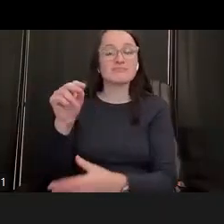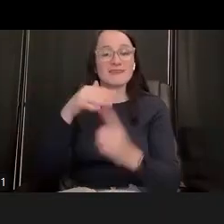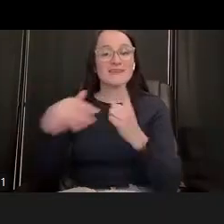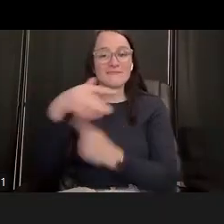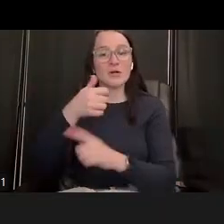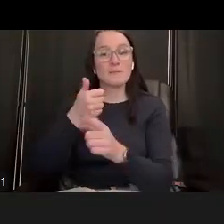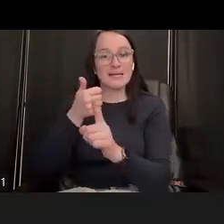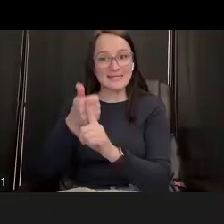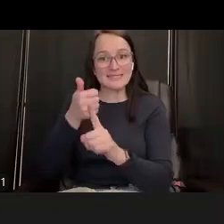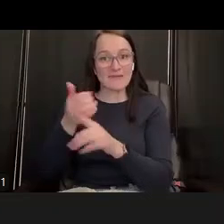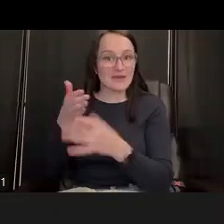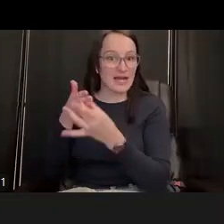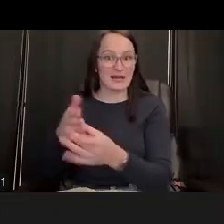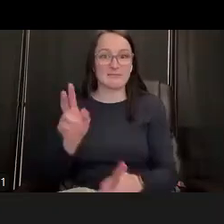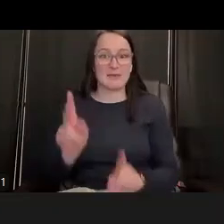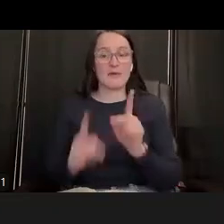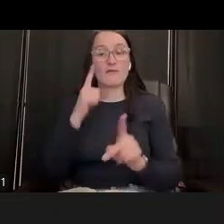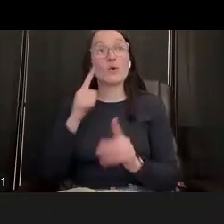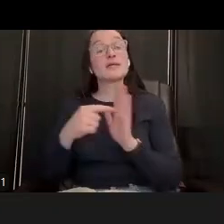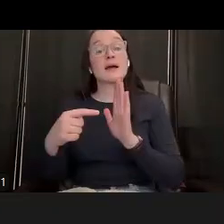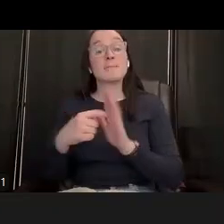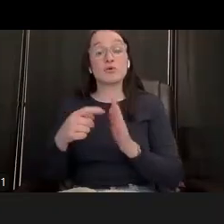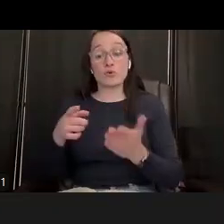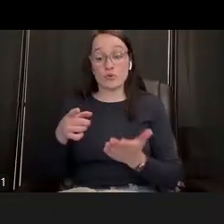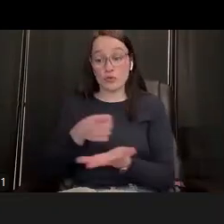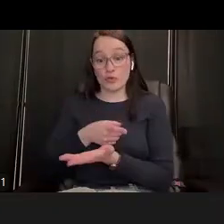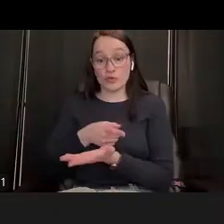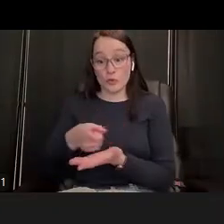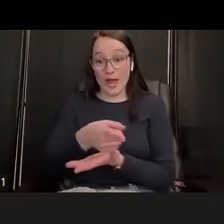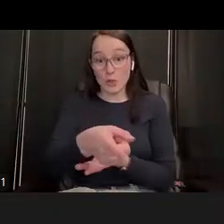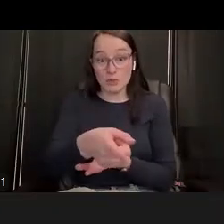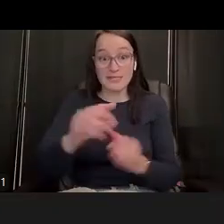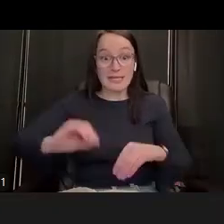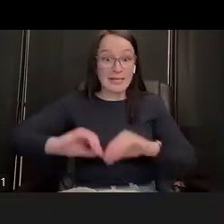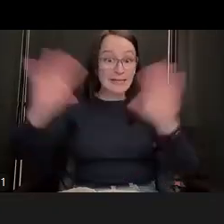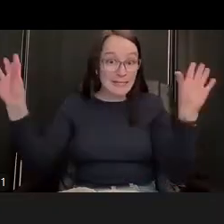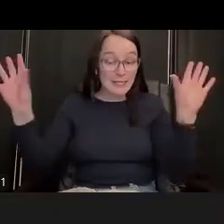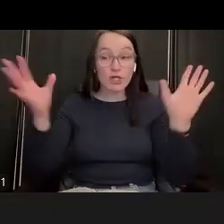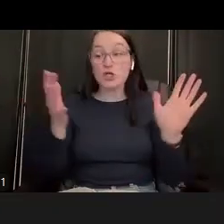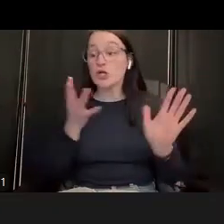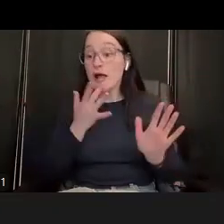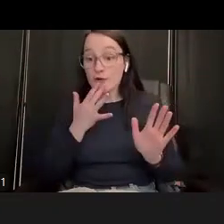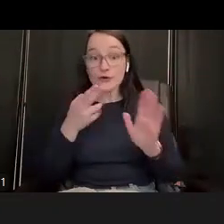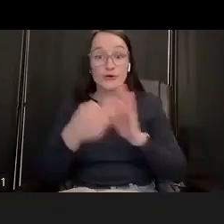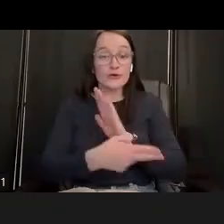things like clear color coded routes, simple clear signage, consistent layouts, you know,